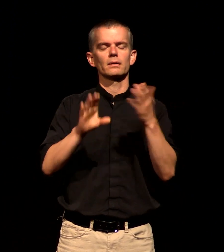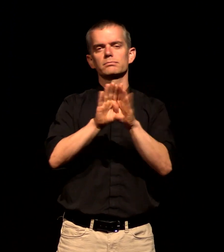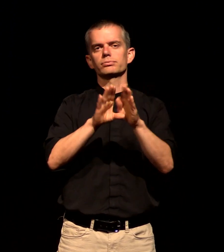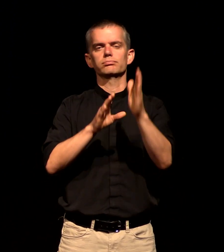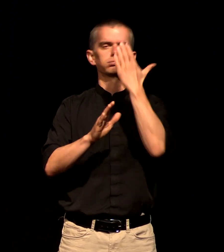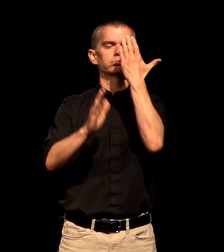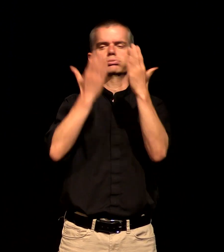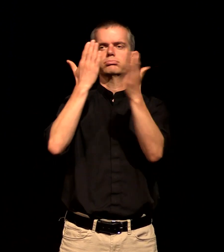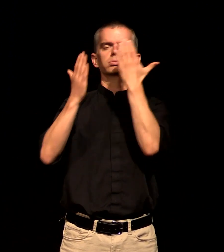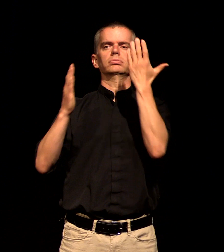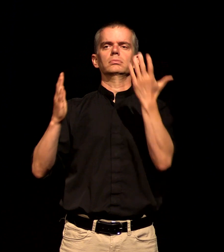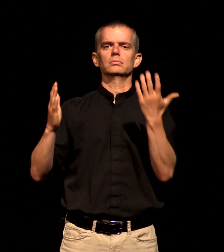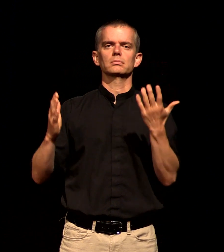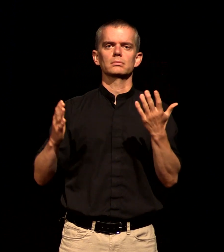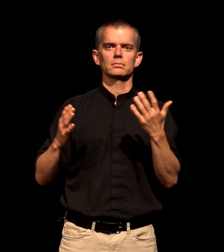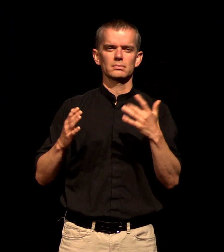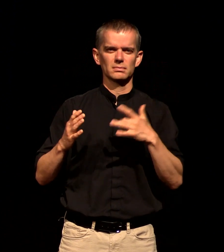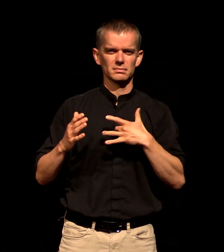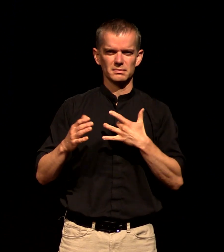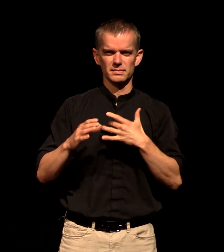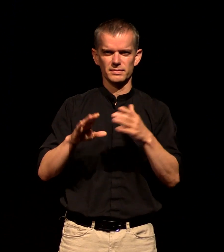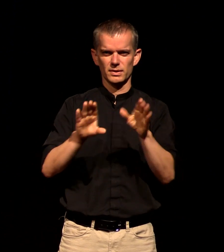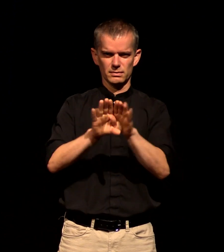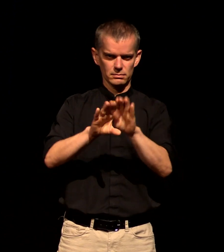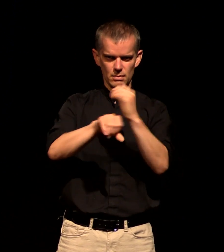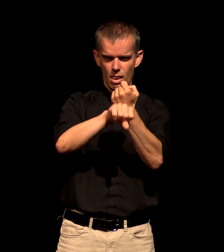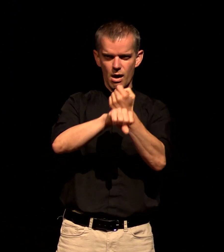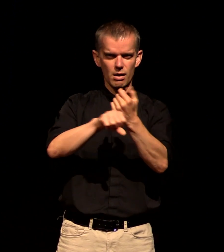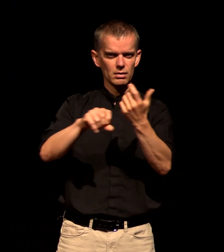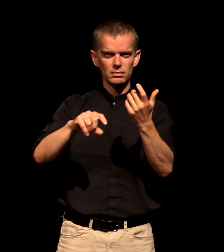sound of bolting and double bolting on the inside. After